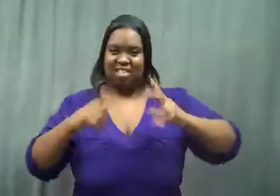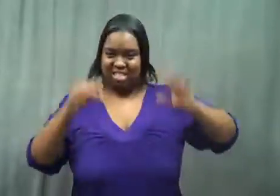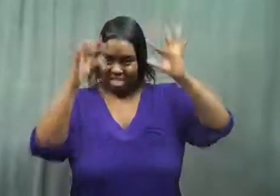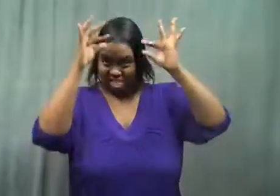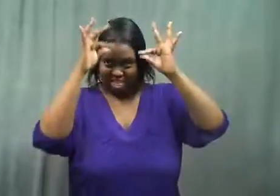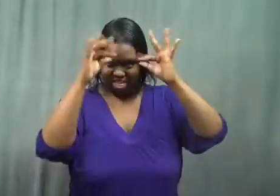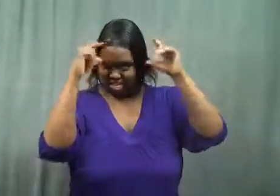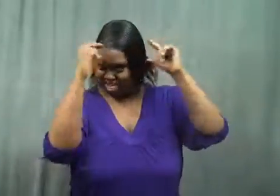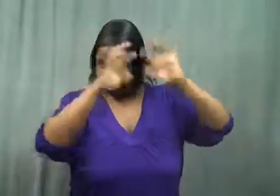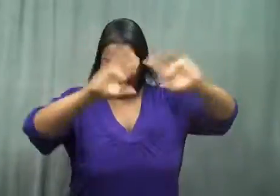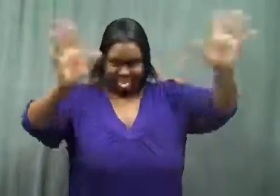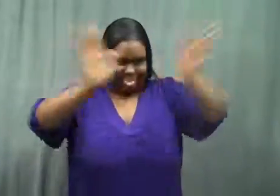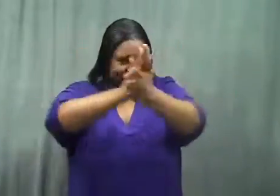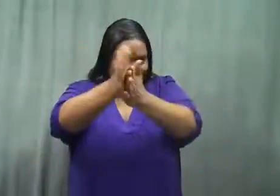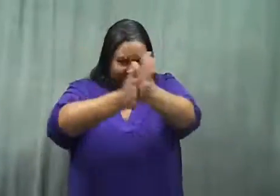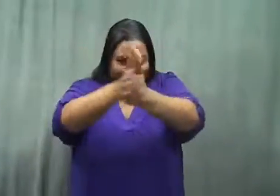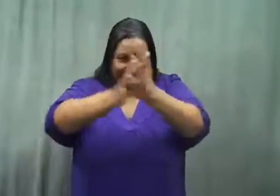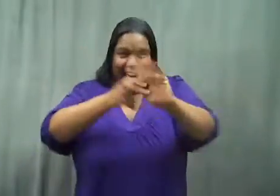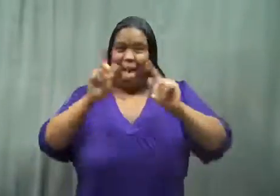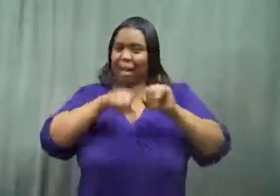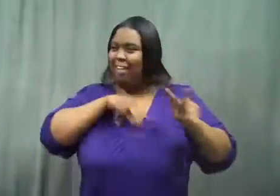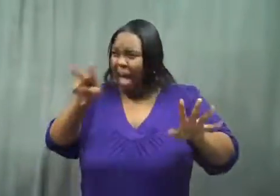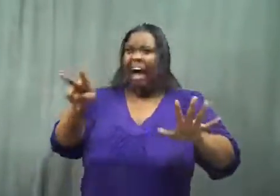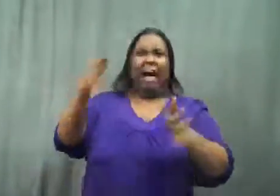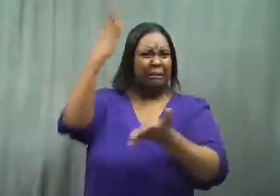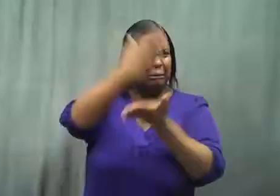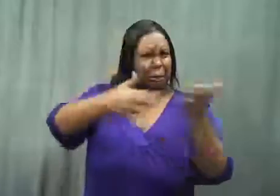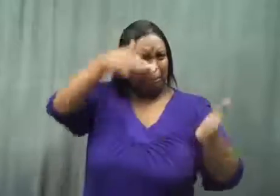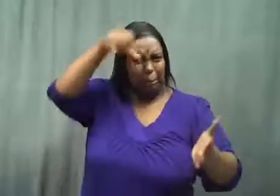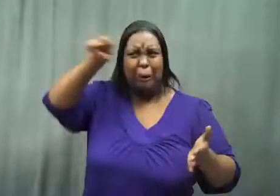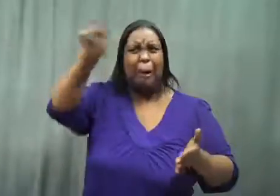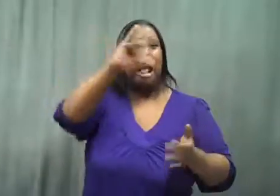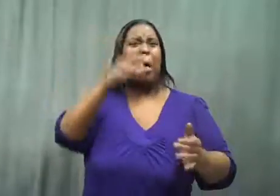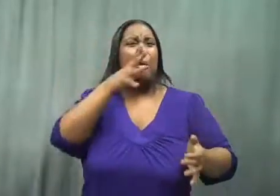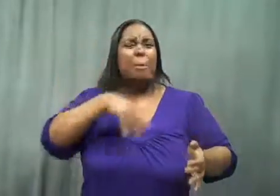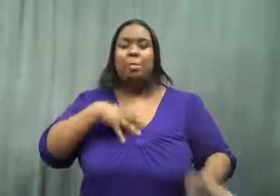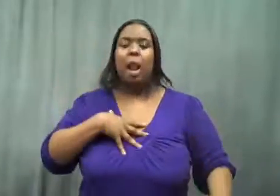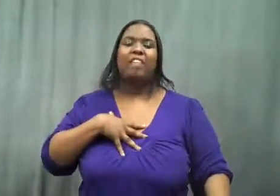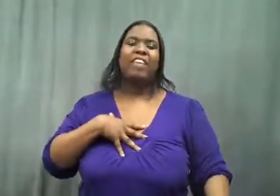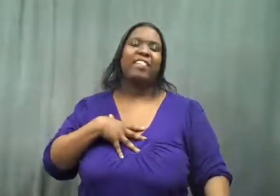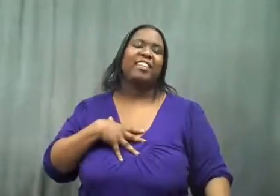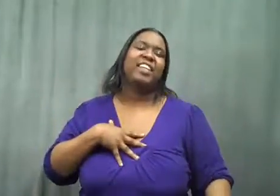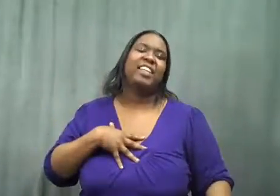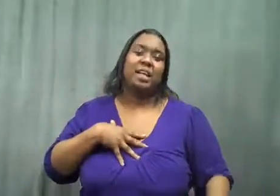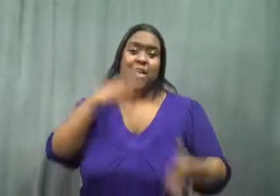I put the hat on. I laughed at some of the boys dressed as women.